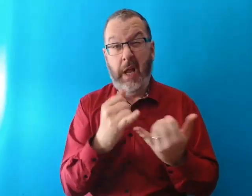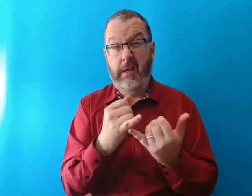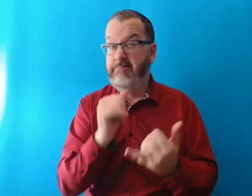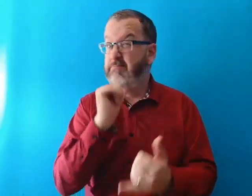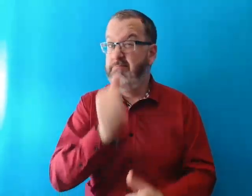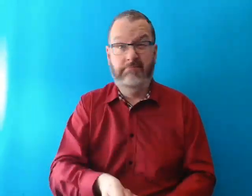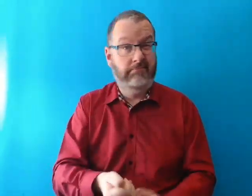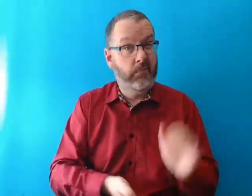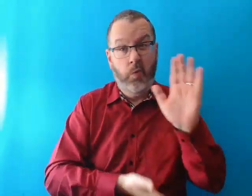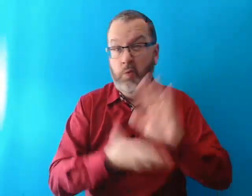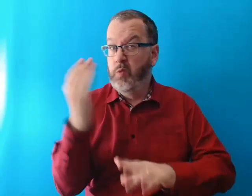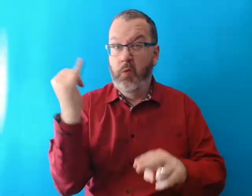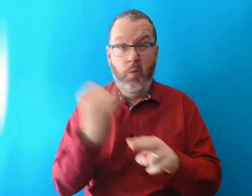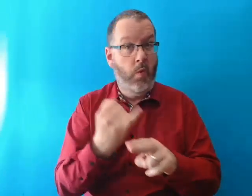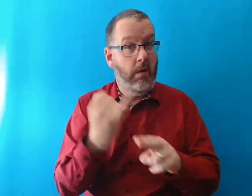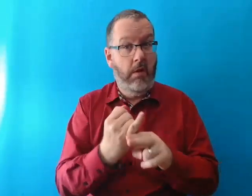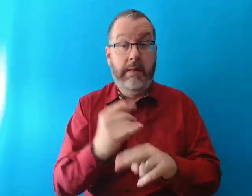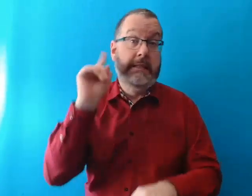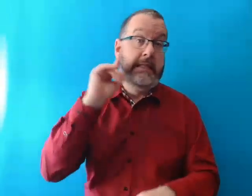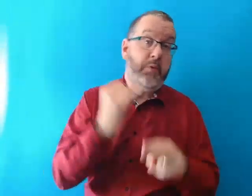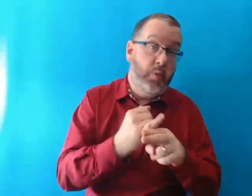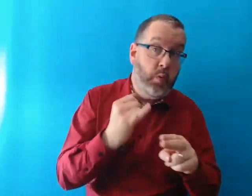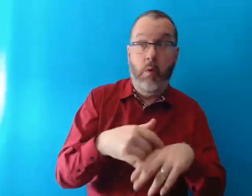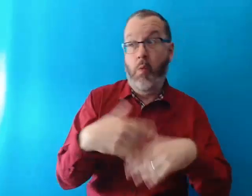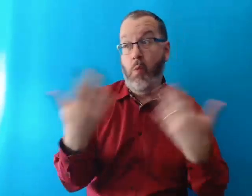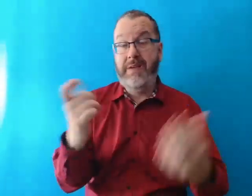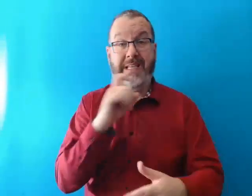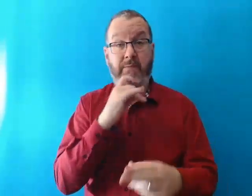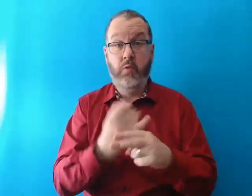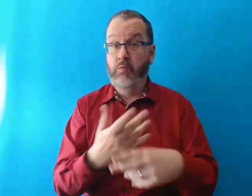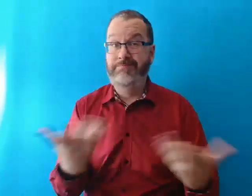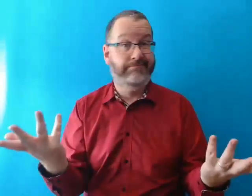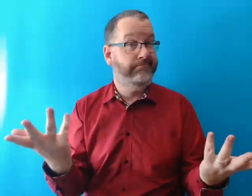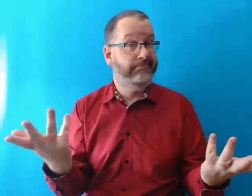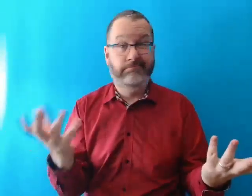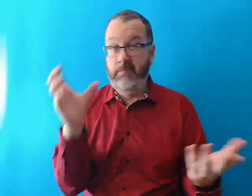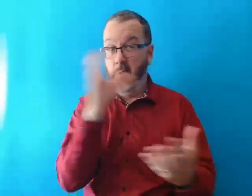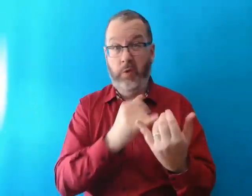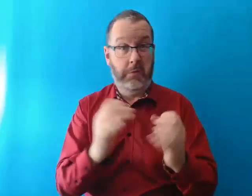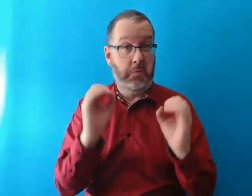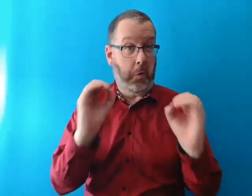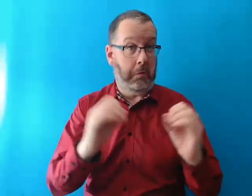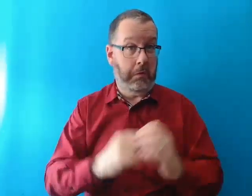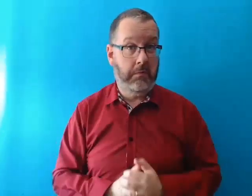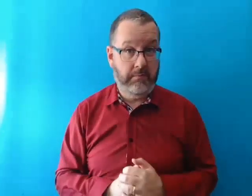This probably indicates he never went to school at all, let alone a Deaf school,